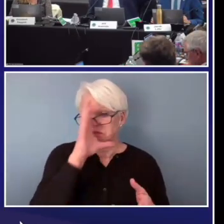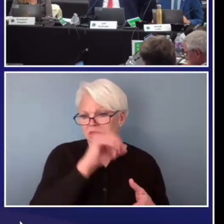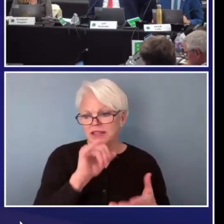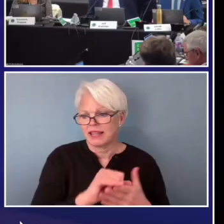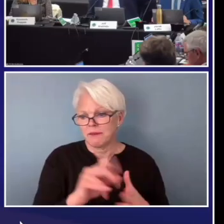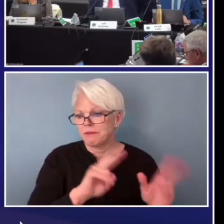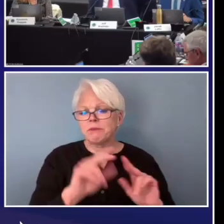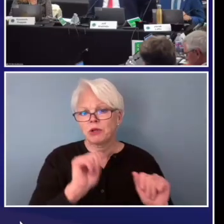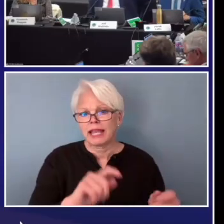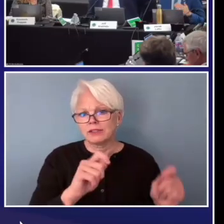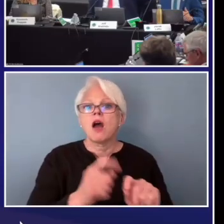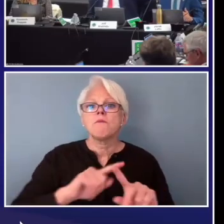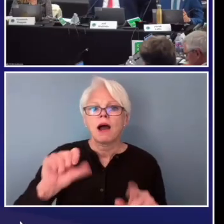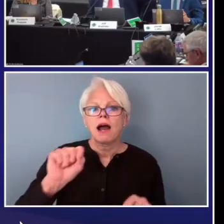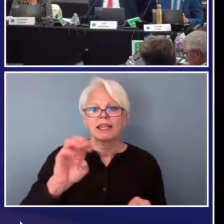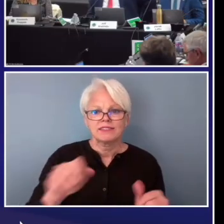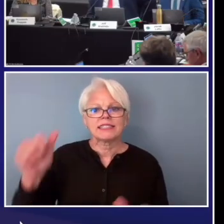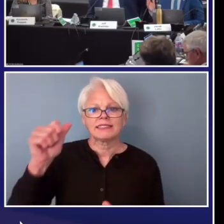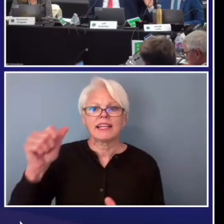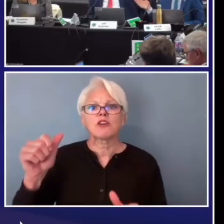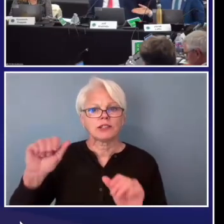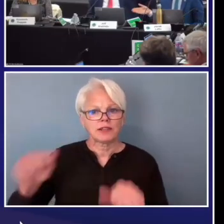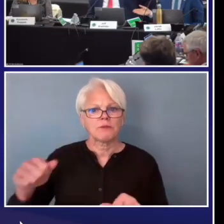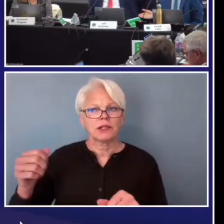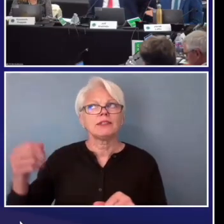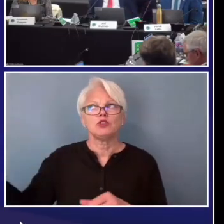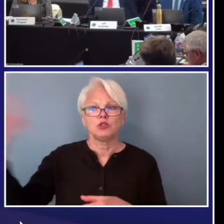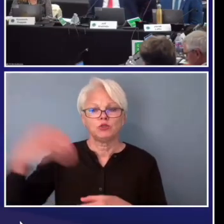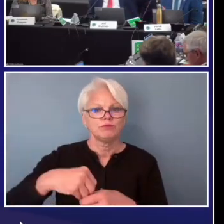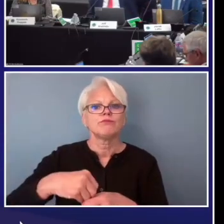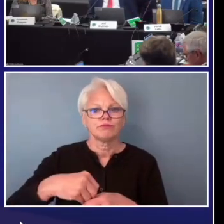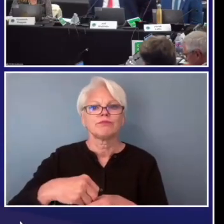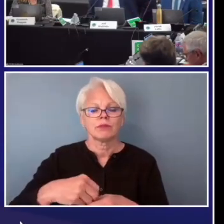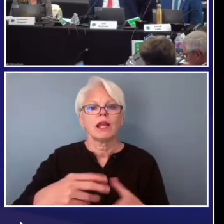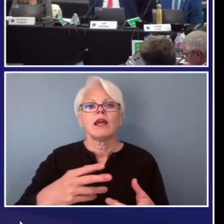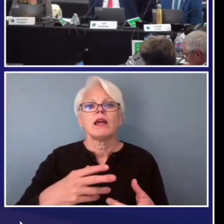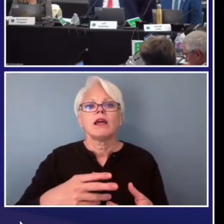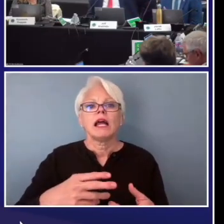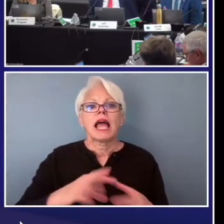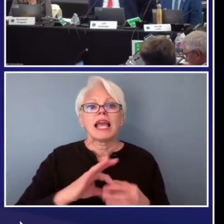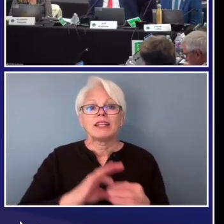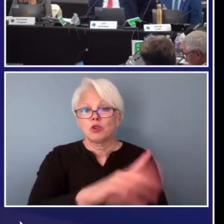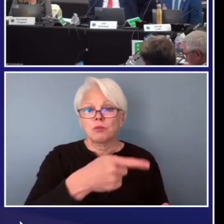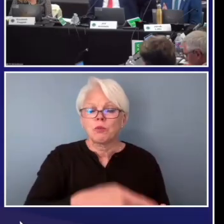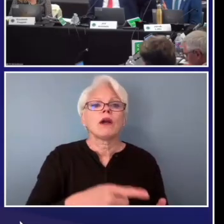degree of ability to step in to your point because this is designed to create a presumption that accreditors